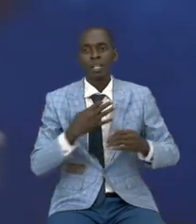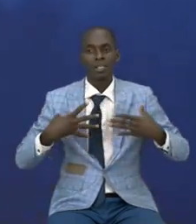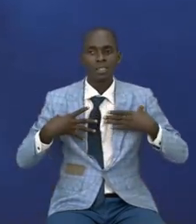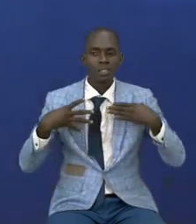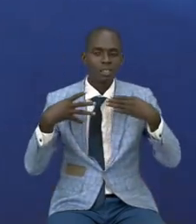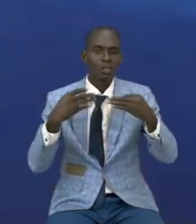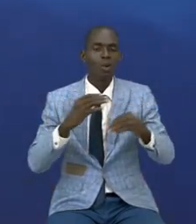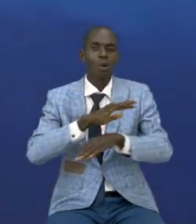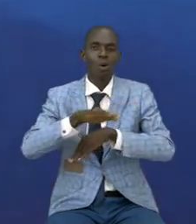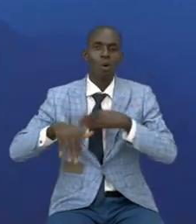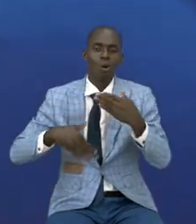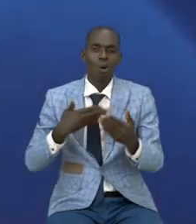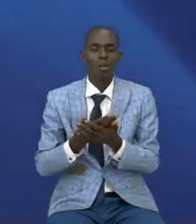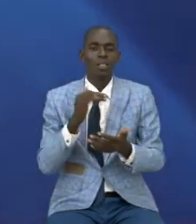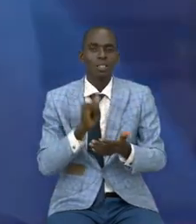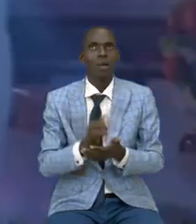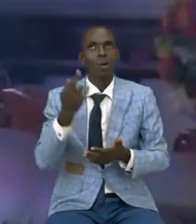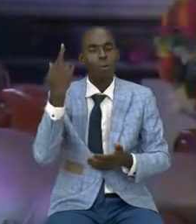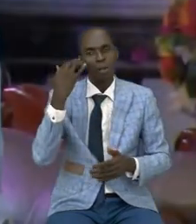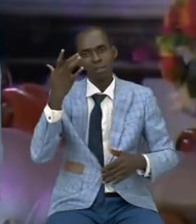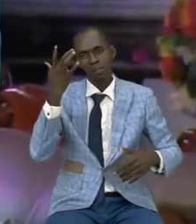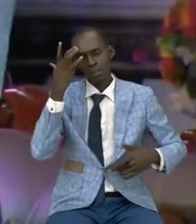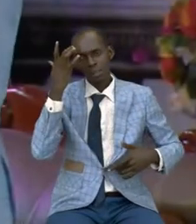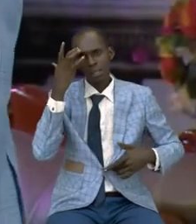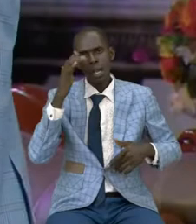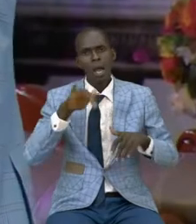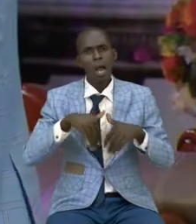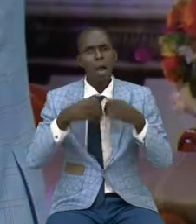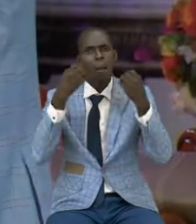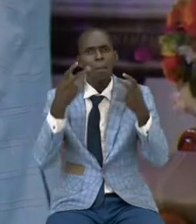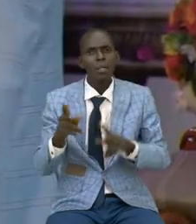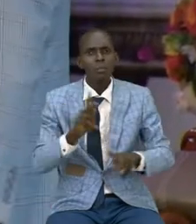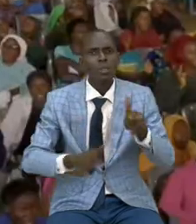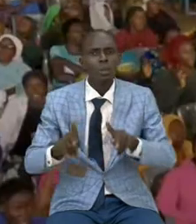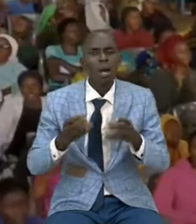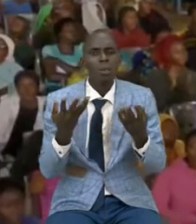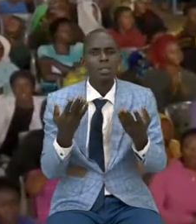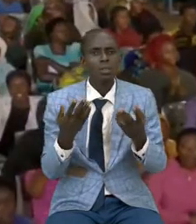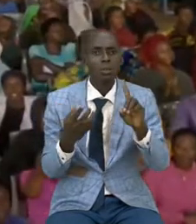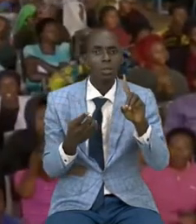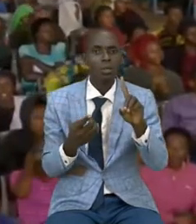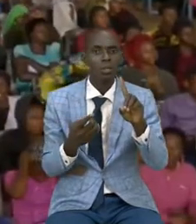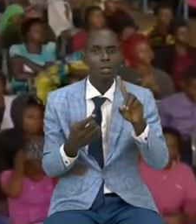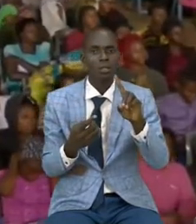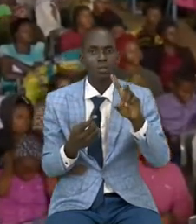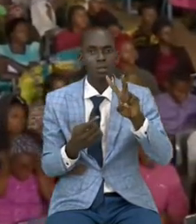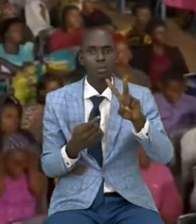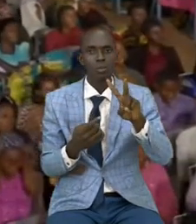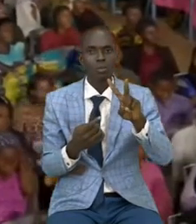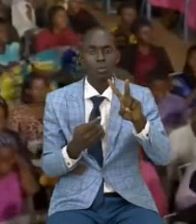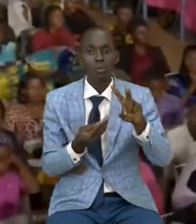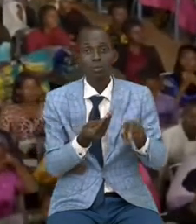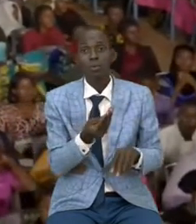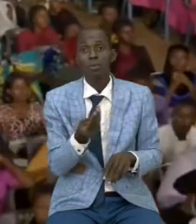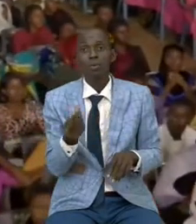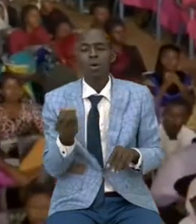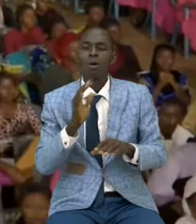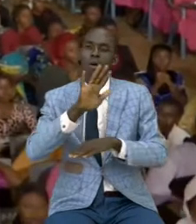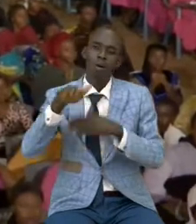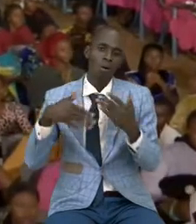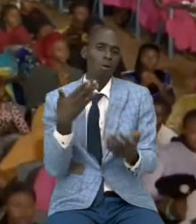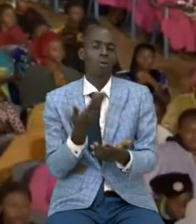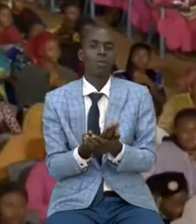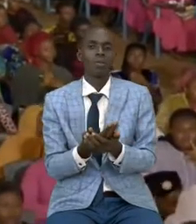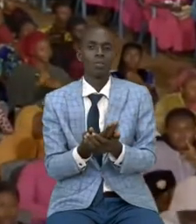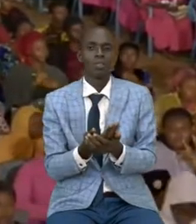all that was sick tell me how many healed tell me out aloud you know it's like you know all of them